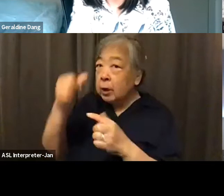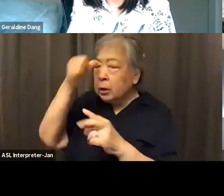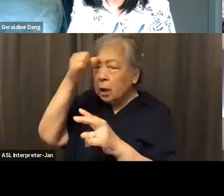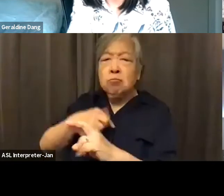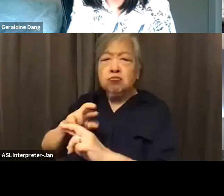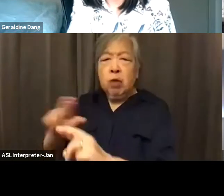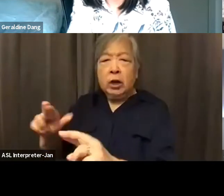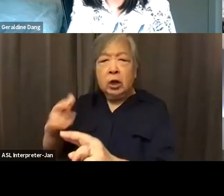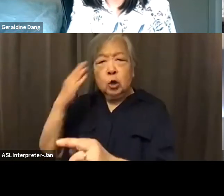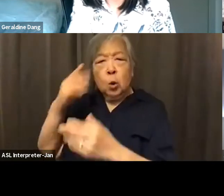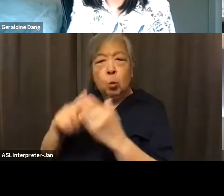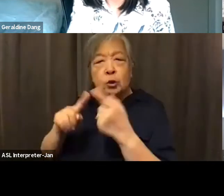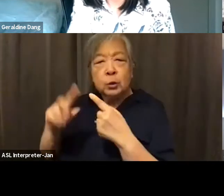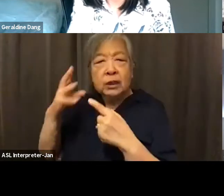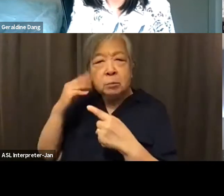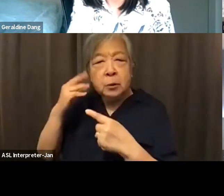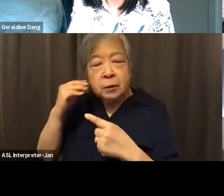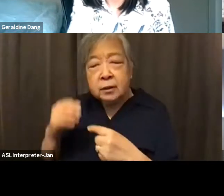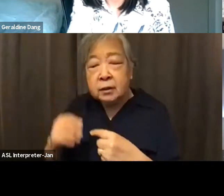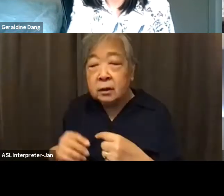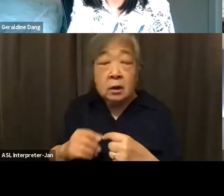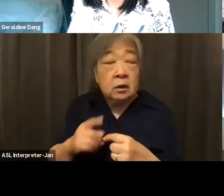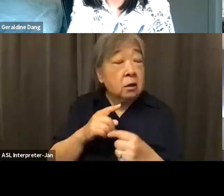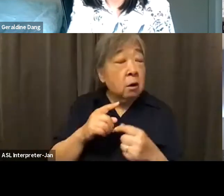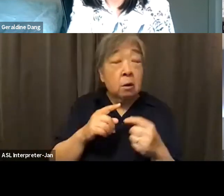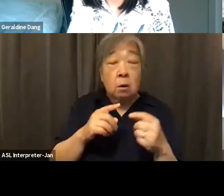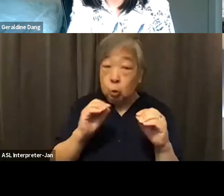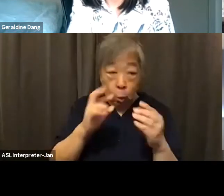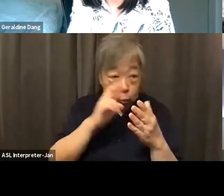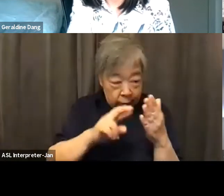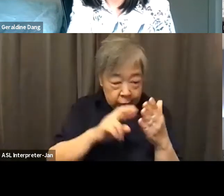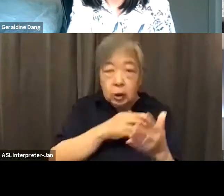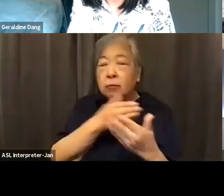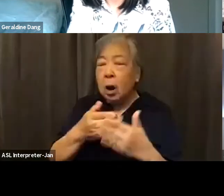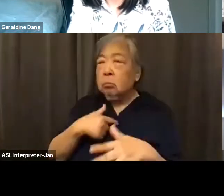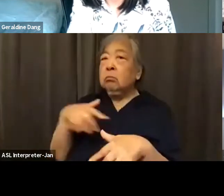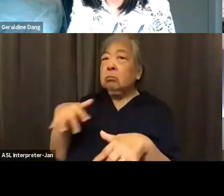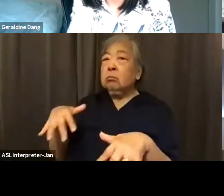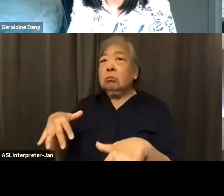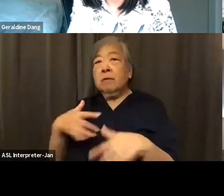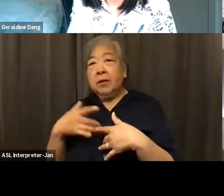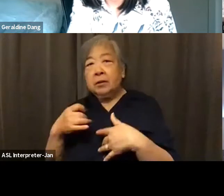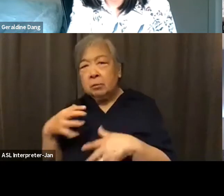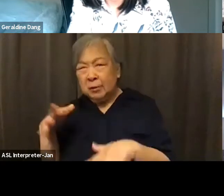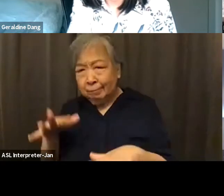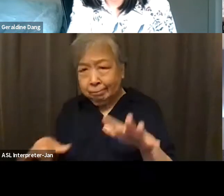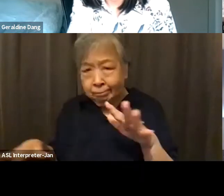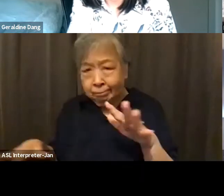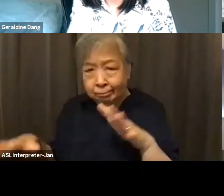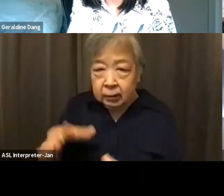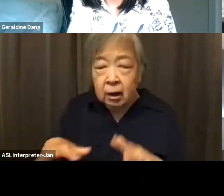I felt a little bit bamboozled when I got there, and it wasn't until a few months, so